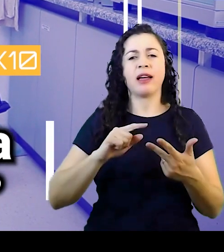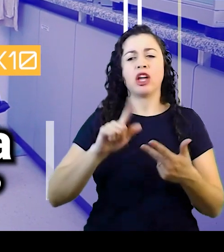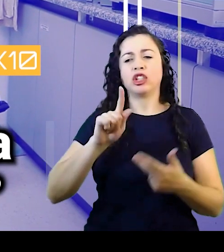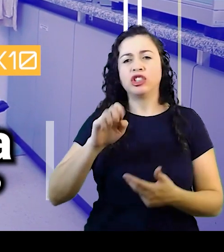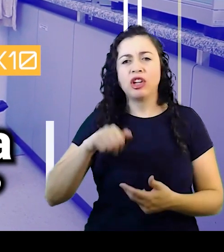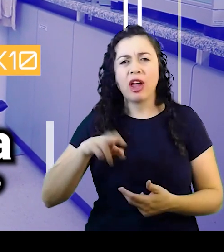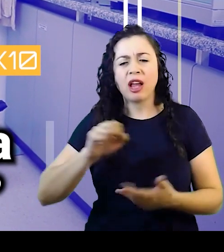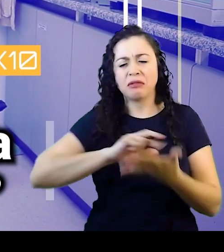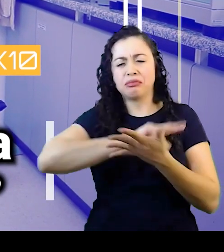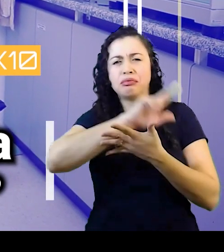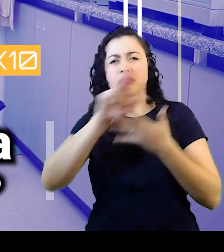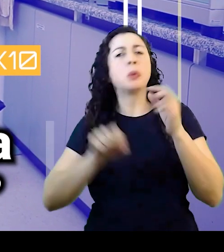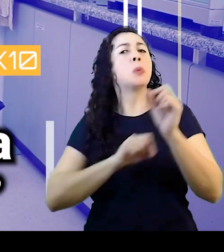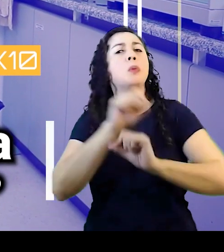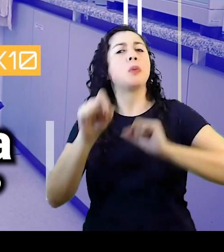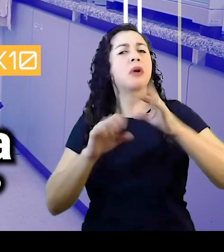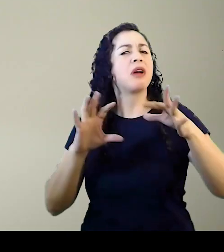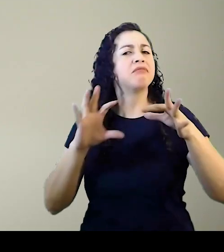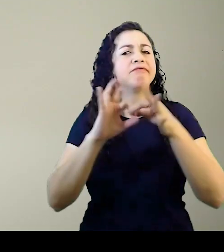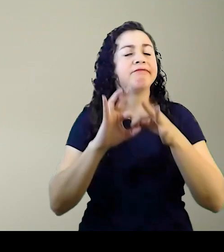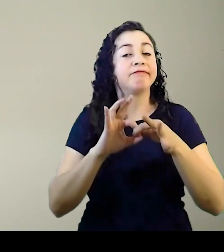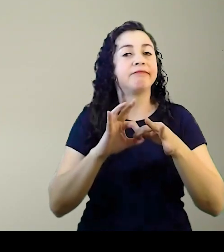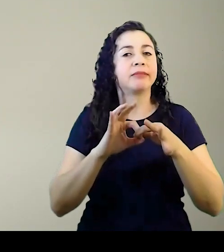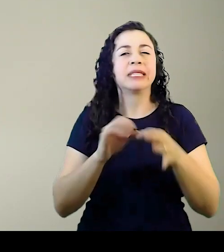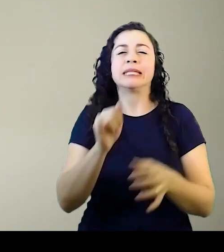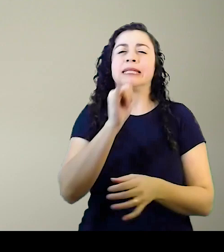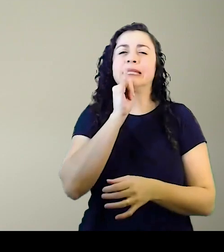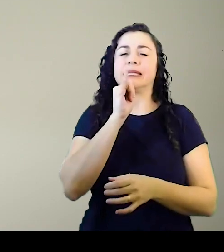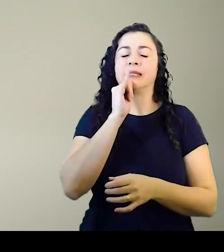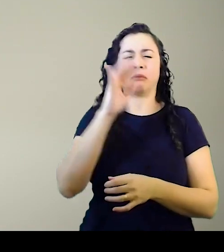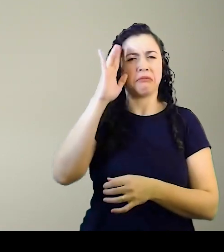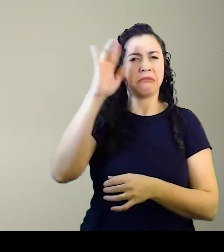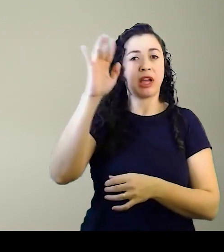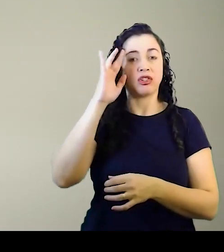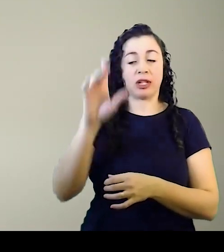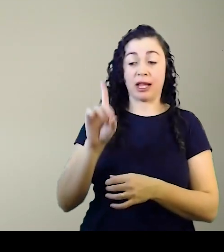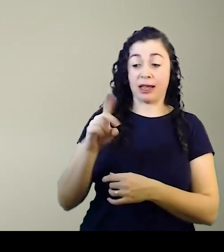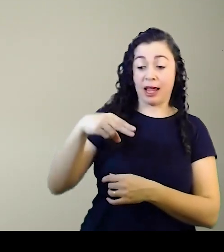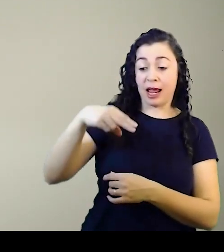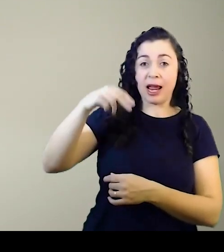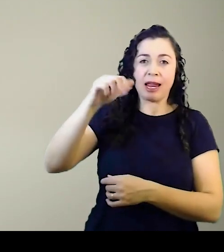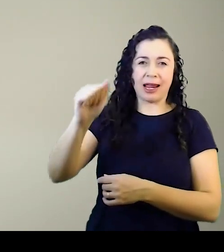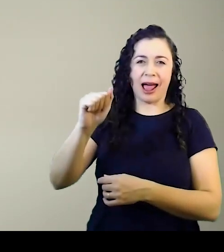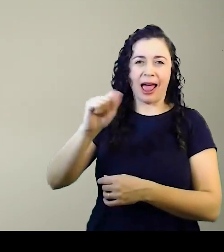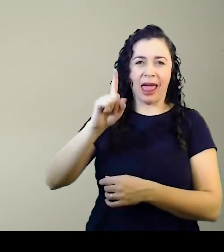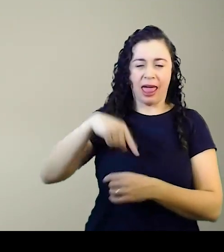So it's as if our DNA, what defines us, is like a